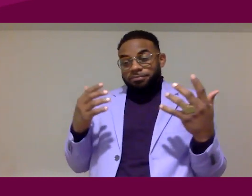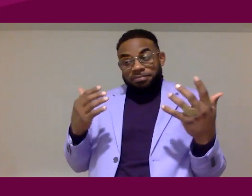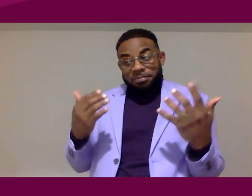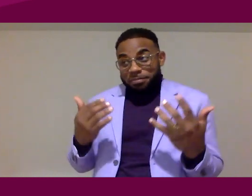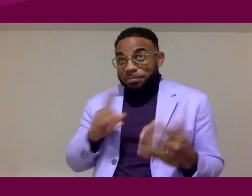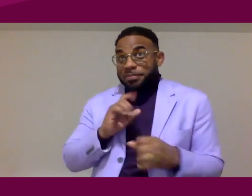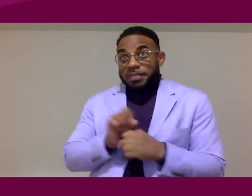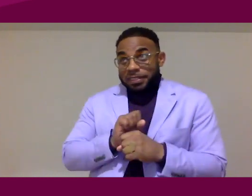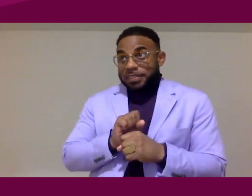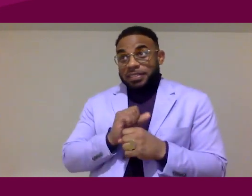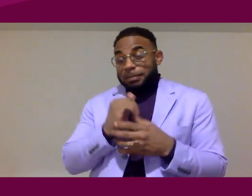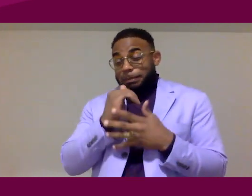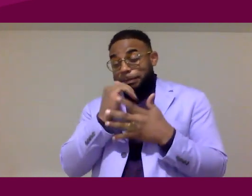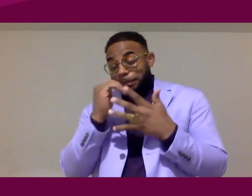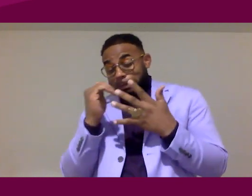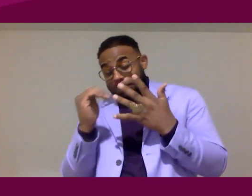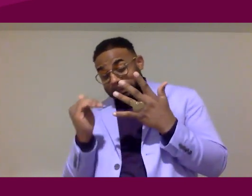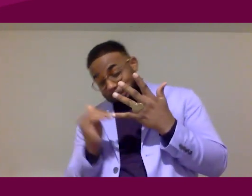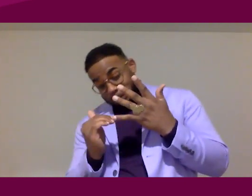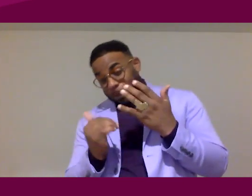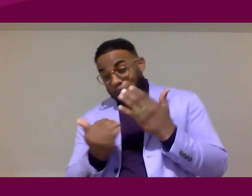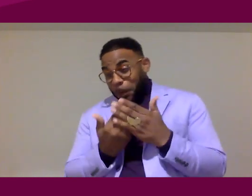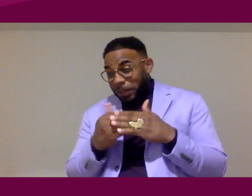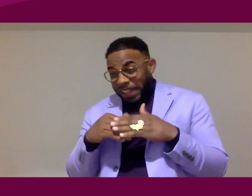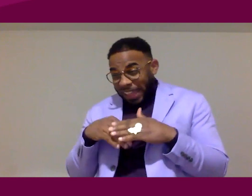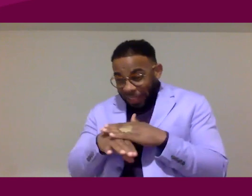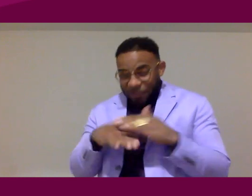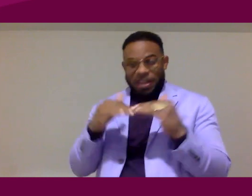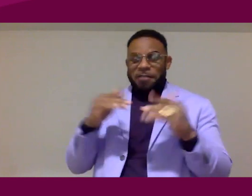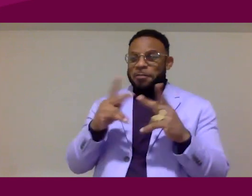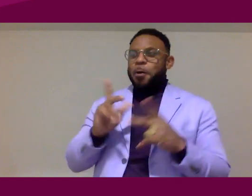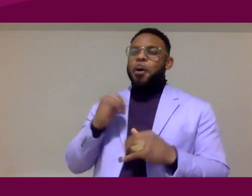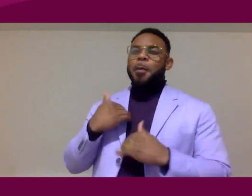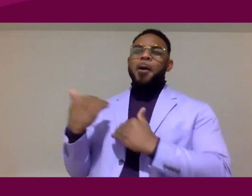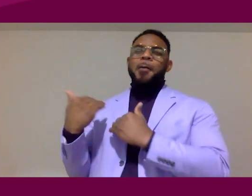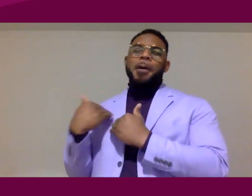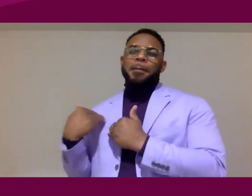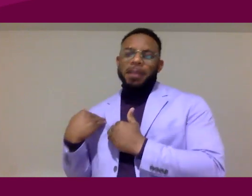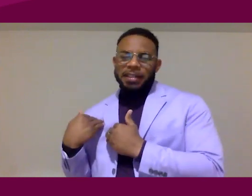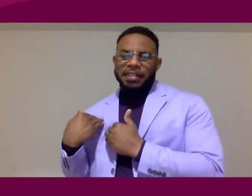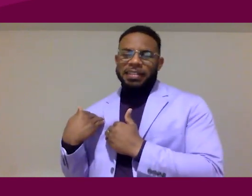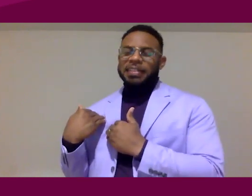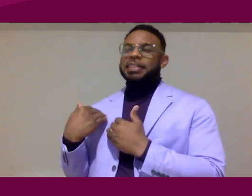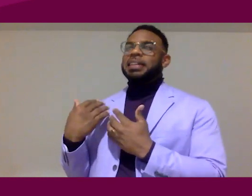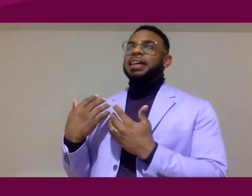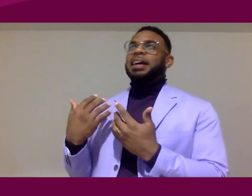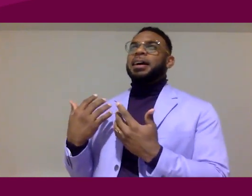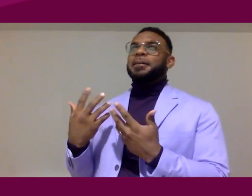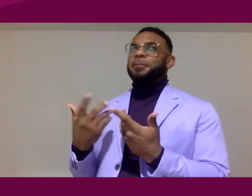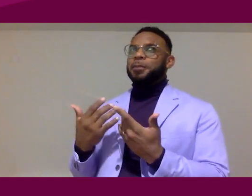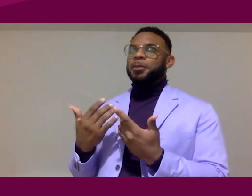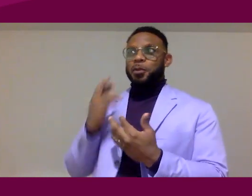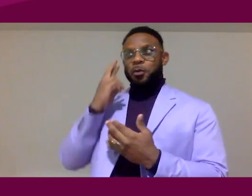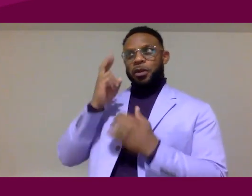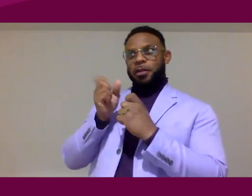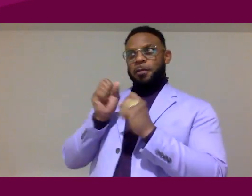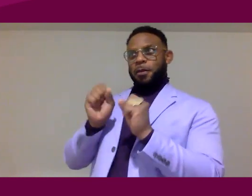literally the most entry level position. And one of my responsibilities was reasonable accommodations for staff.